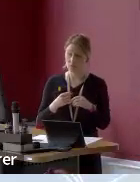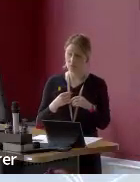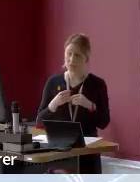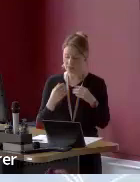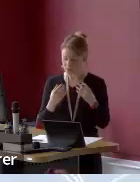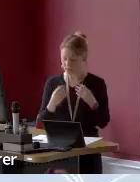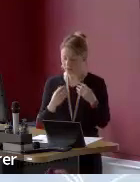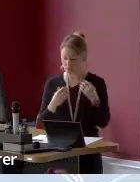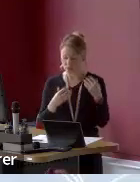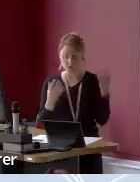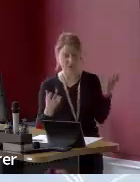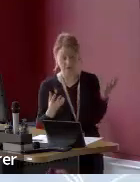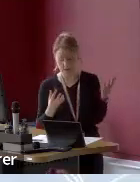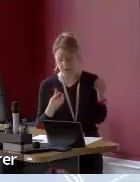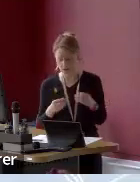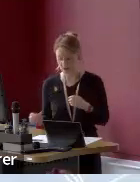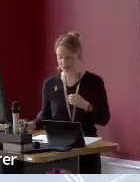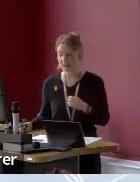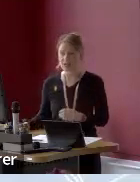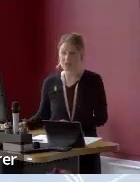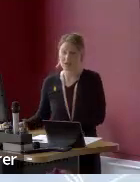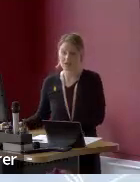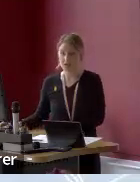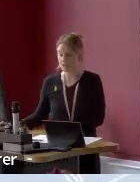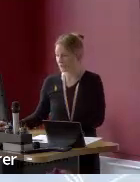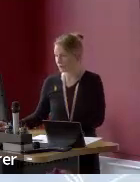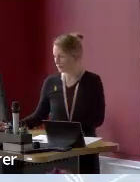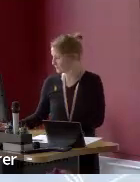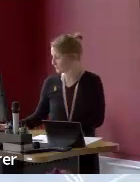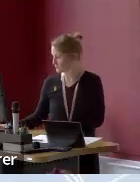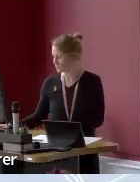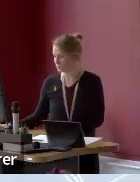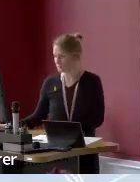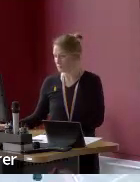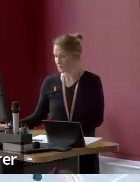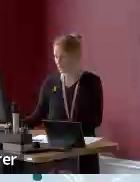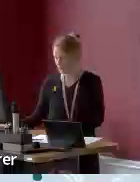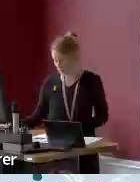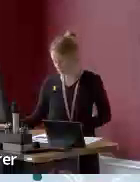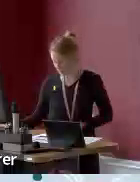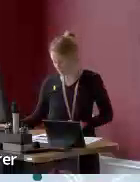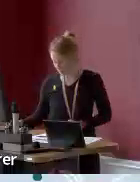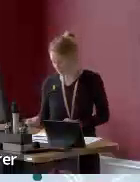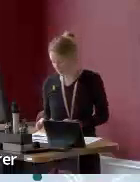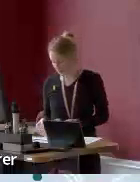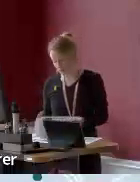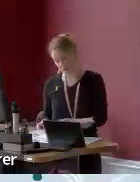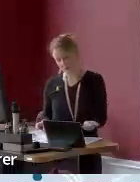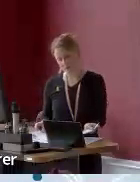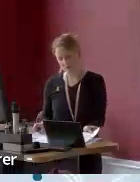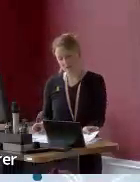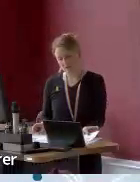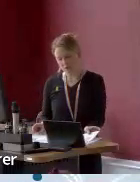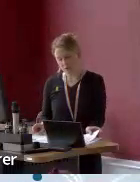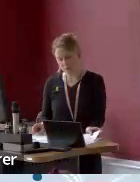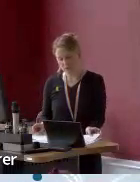real-world impact of some research and can make it harder to ignore. The point I’ll be